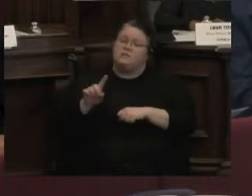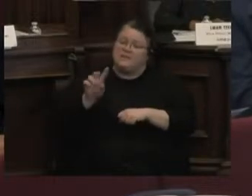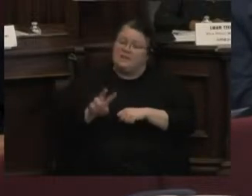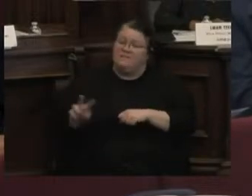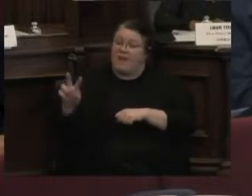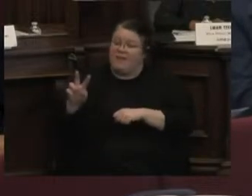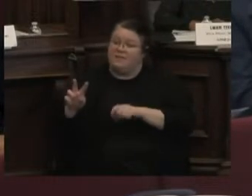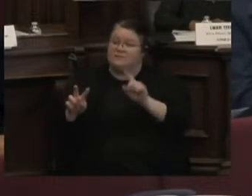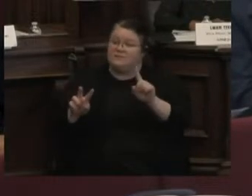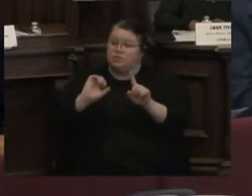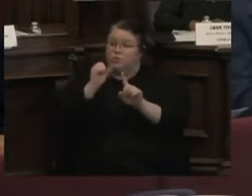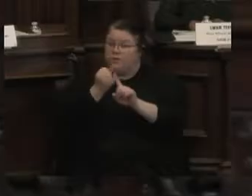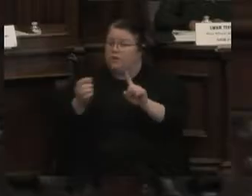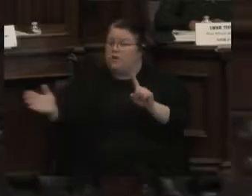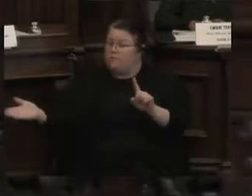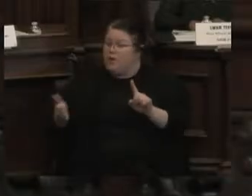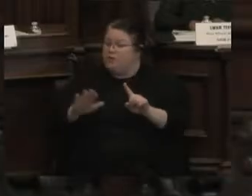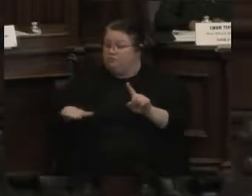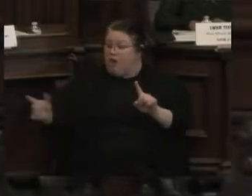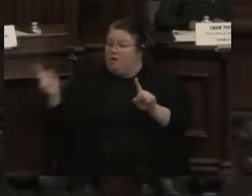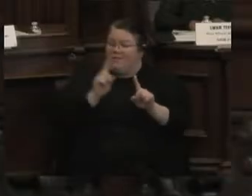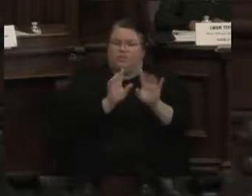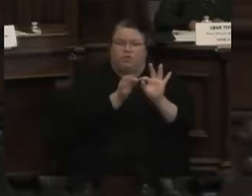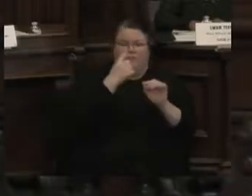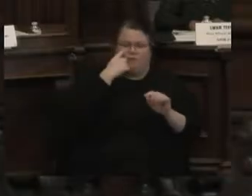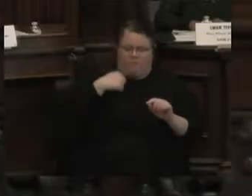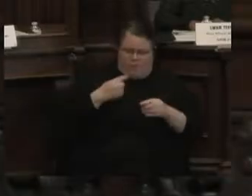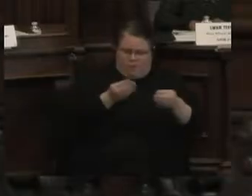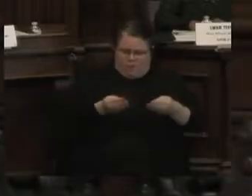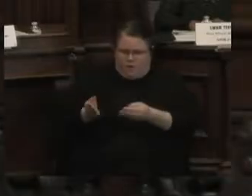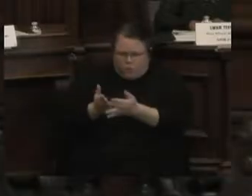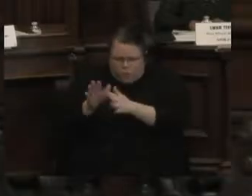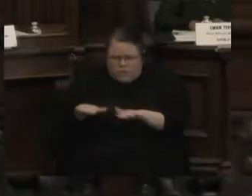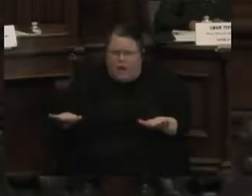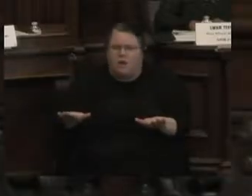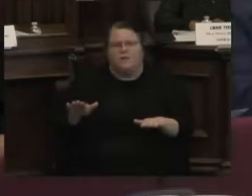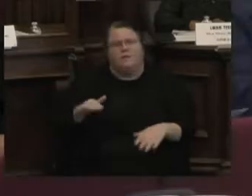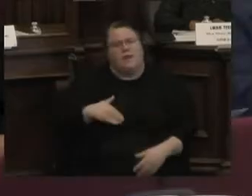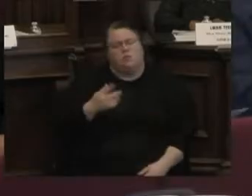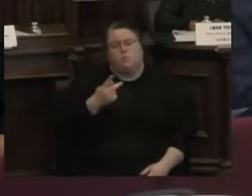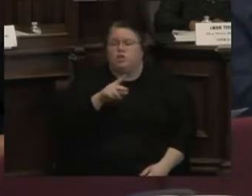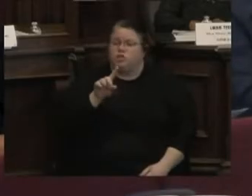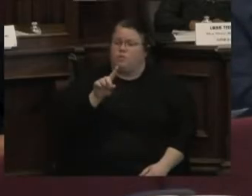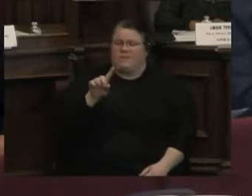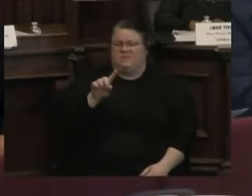then having children interpreting for domestic